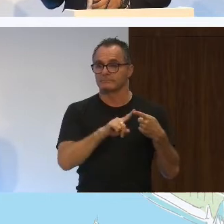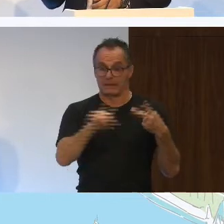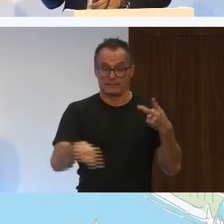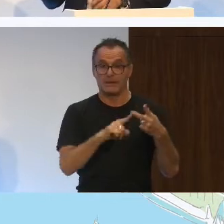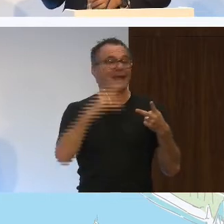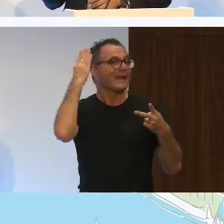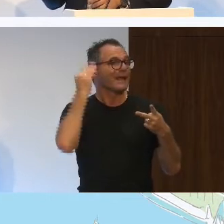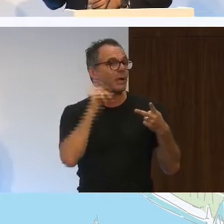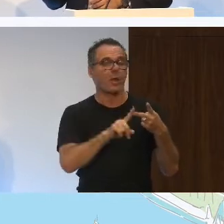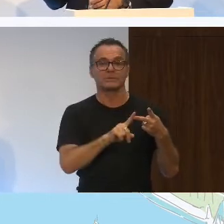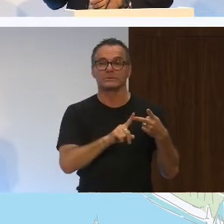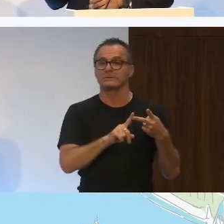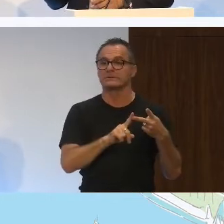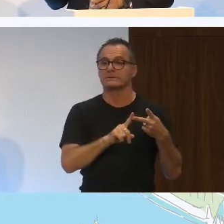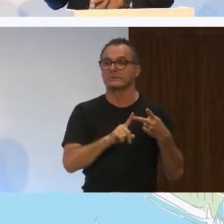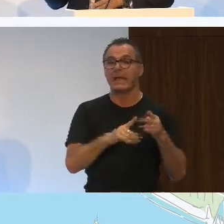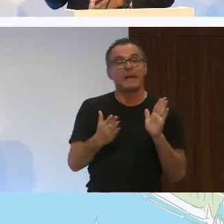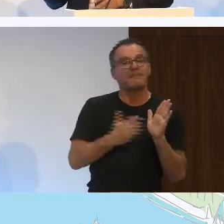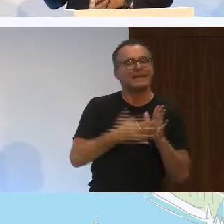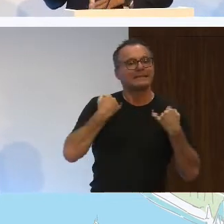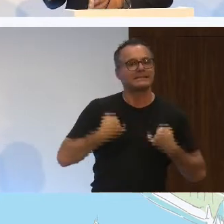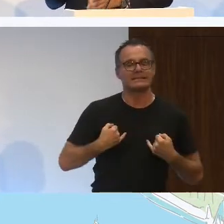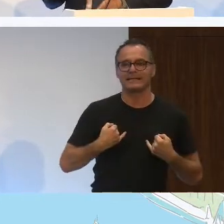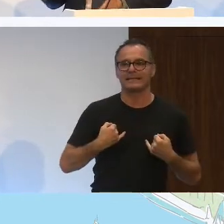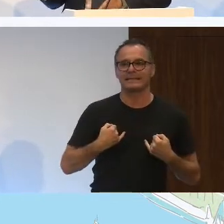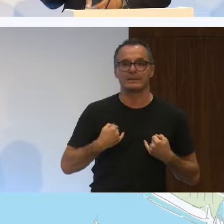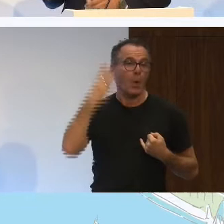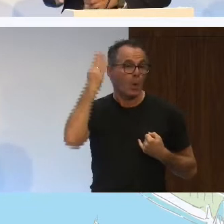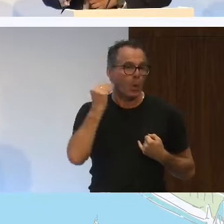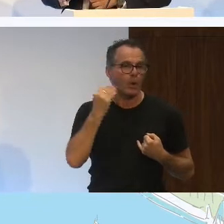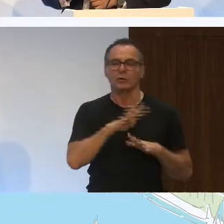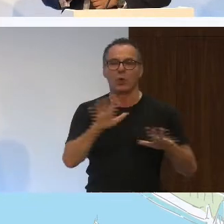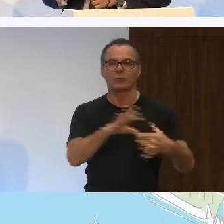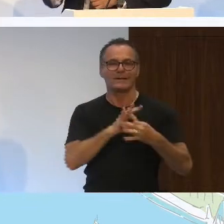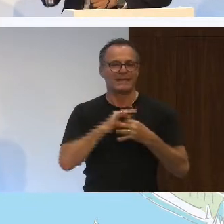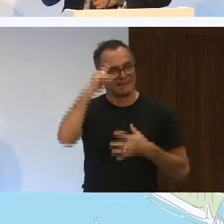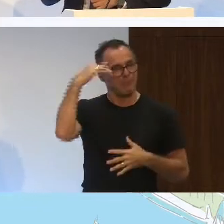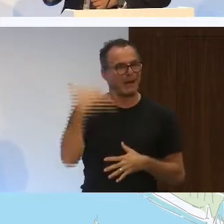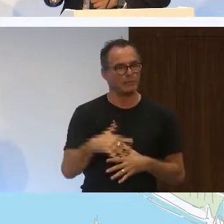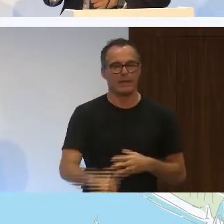That would be only for Meniere’s disease, you shouldn't have hearing loss because of migraine and also tinnitus